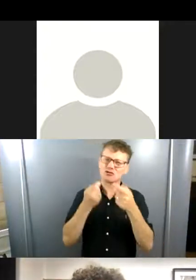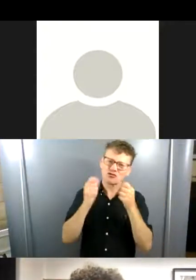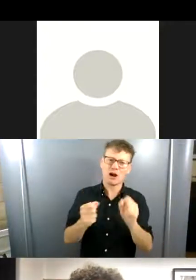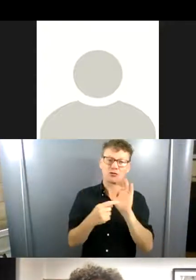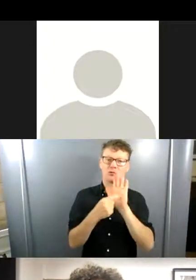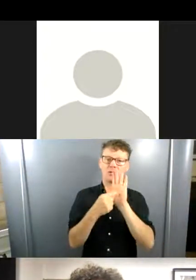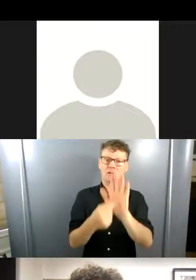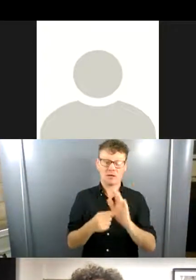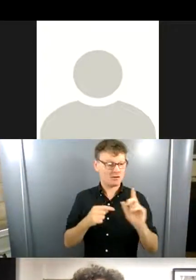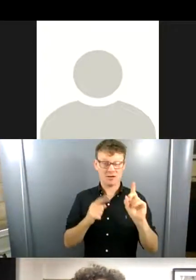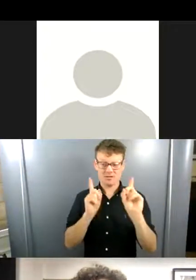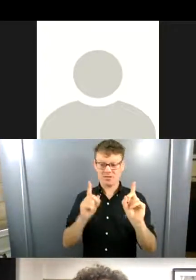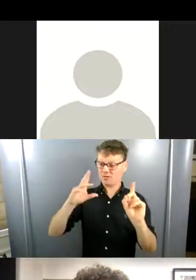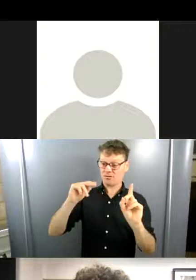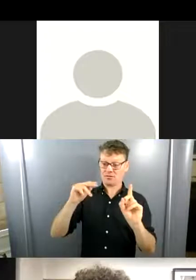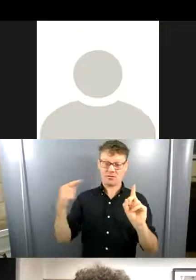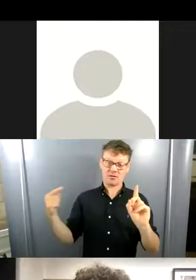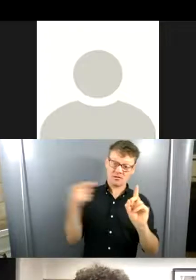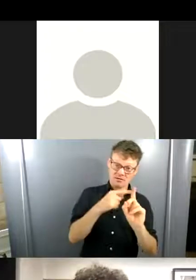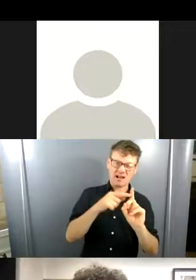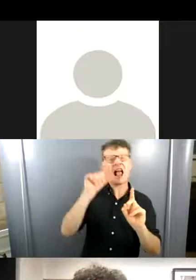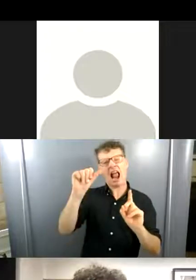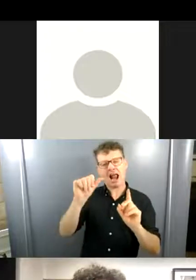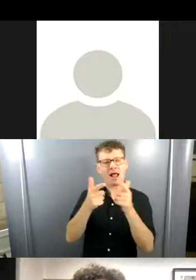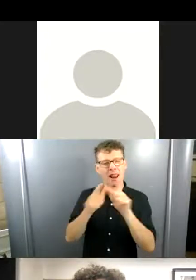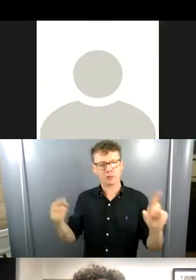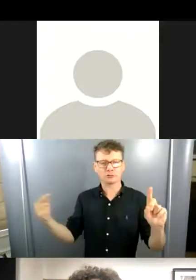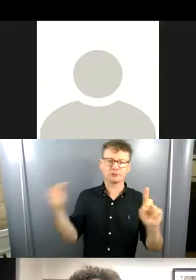in one language and they might be speaking back another but both those people must have